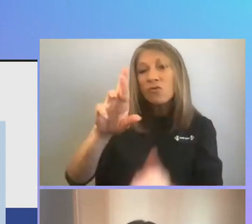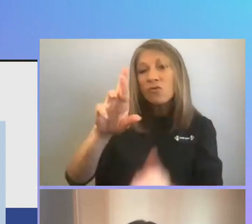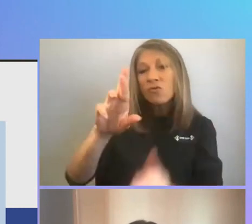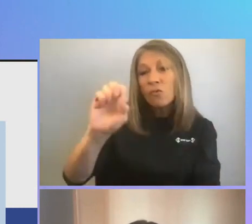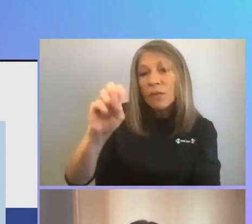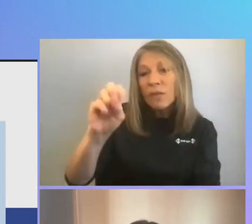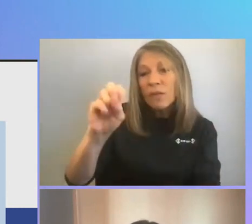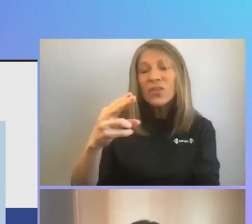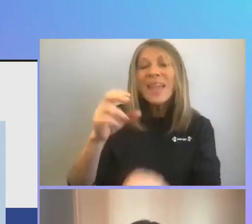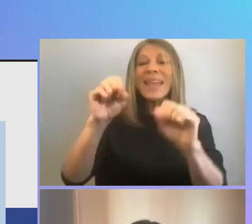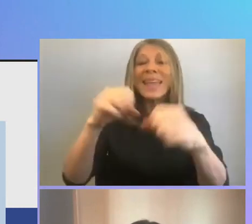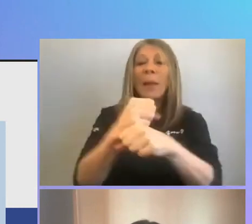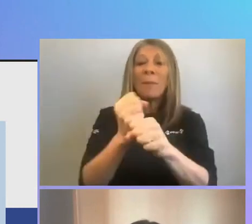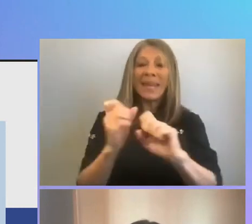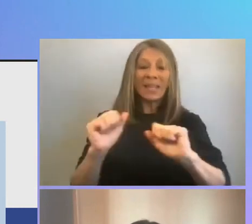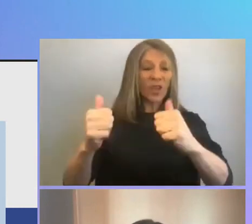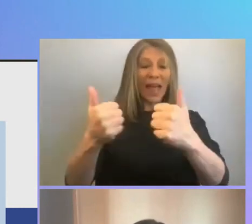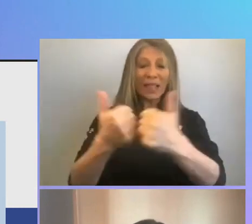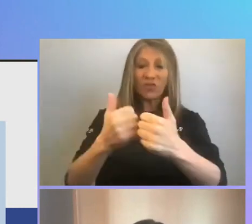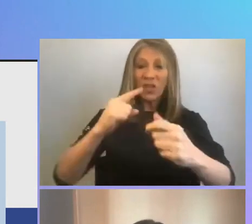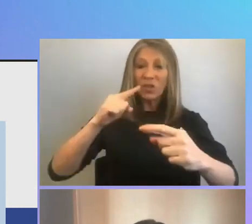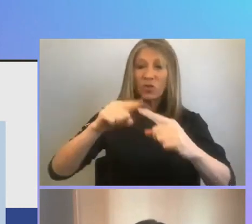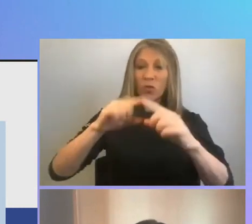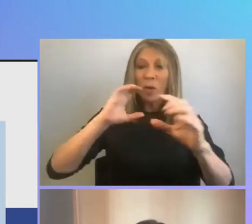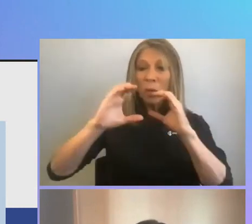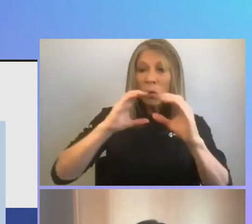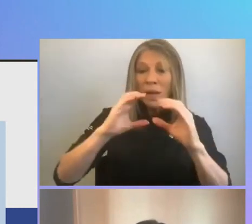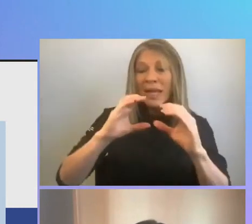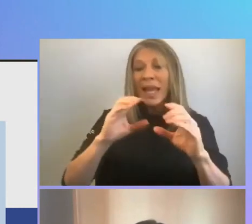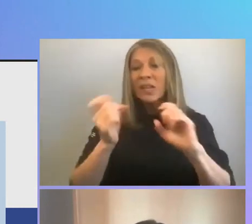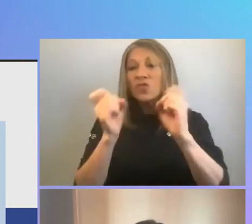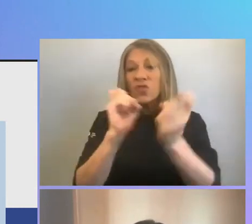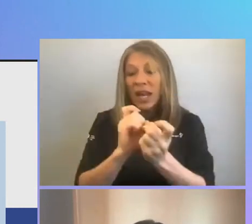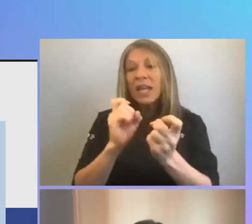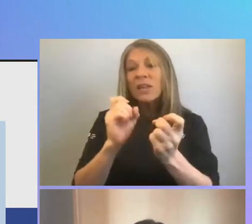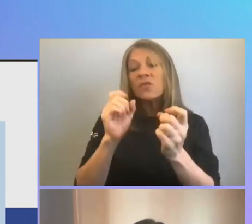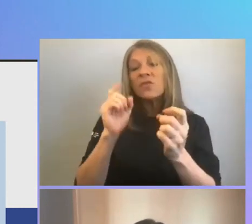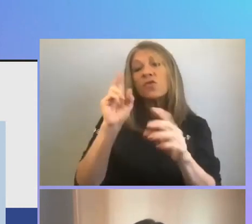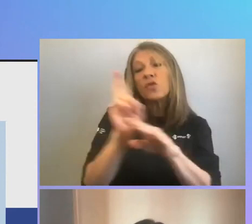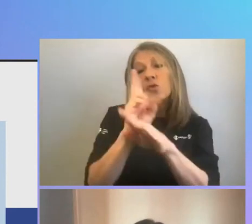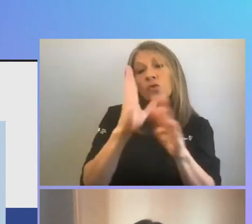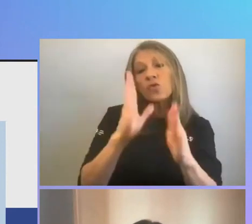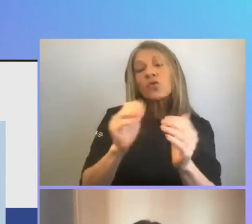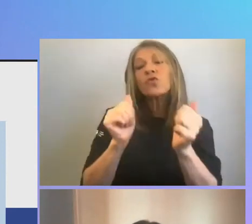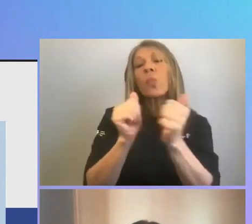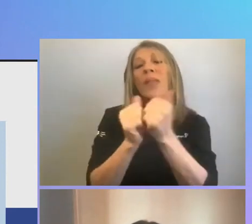challenging to communicate changes to the users with assistive technologies. So what we do is we leverage tools like